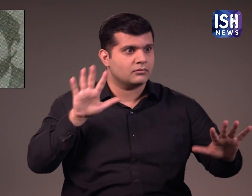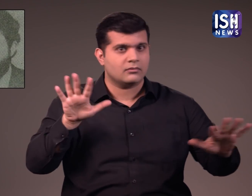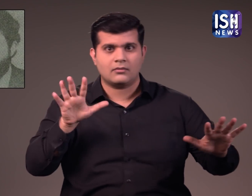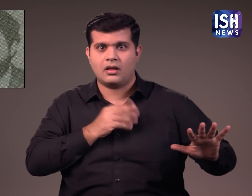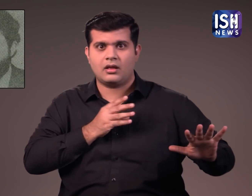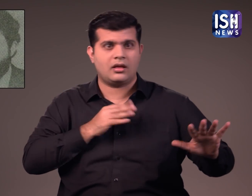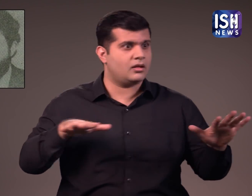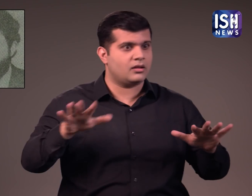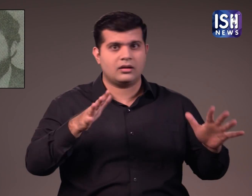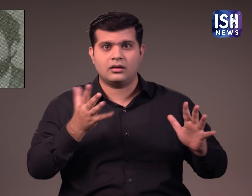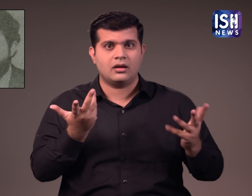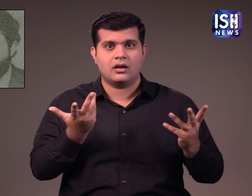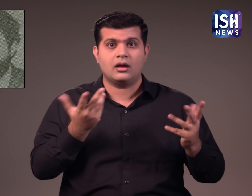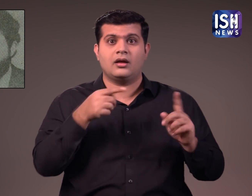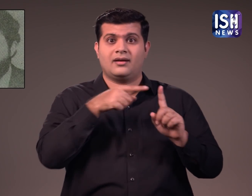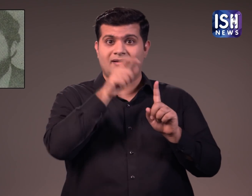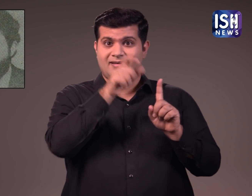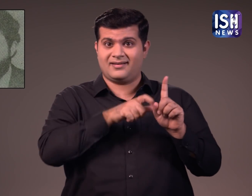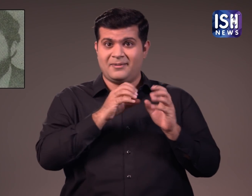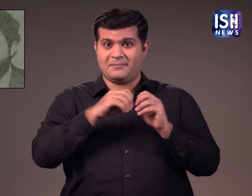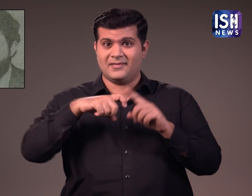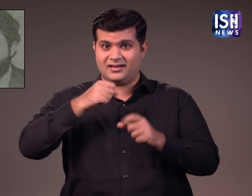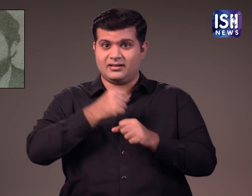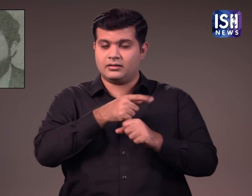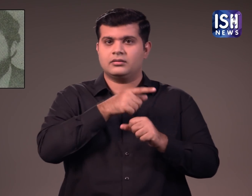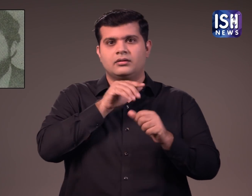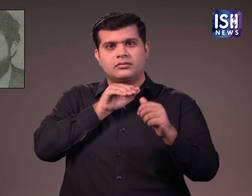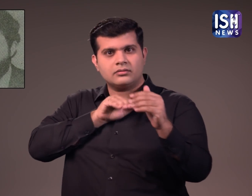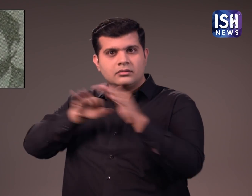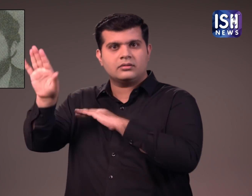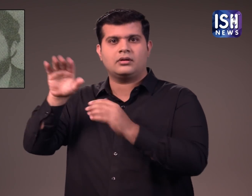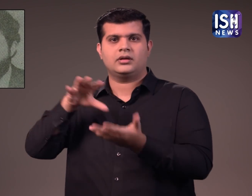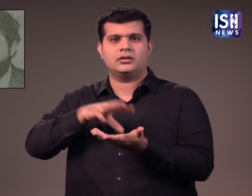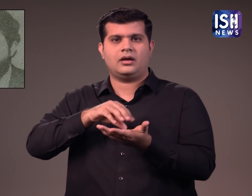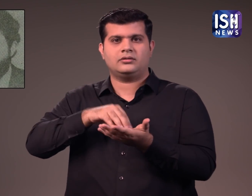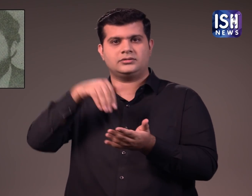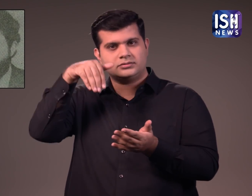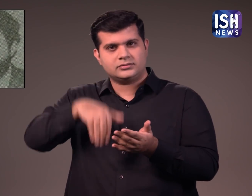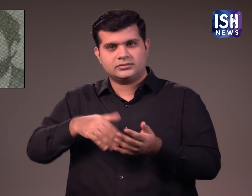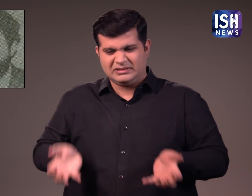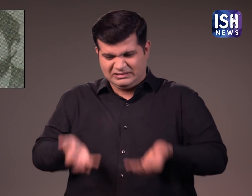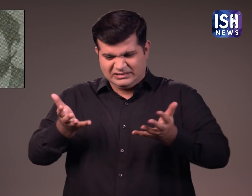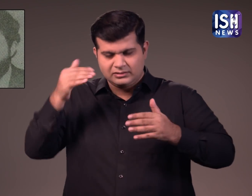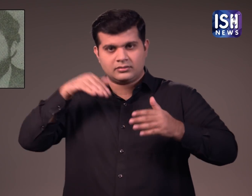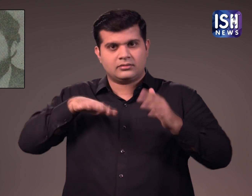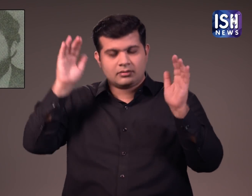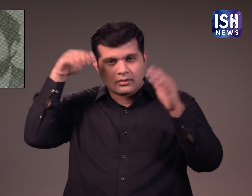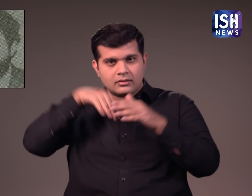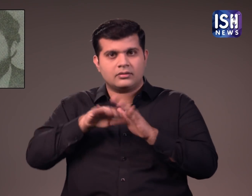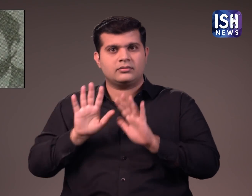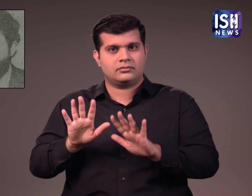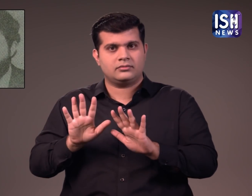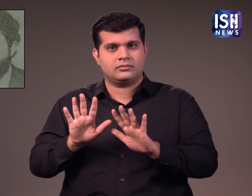Hearing the sound, he was scared and hid himself in the rice container.